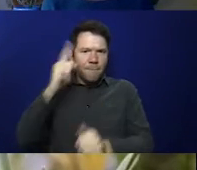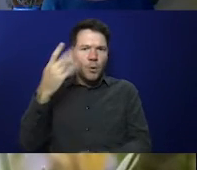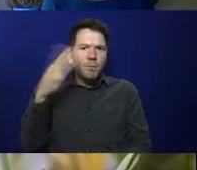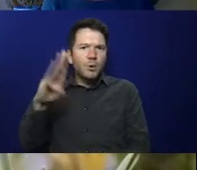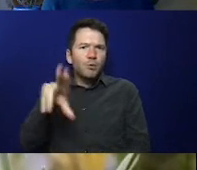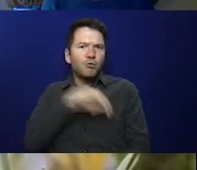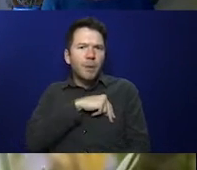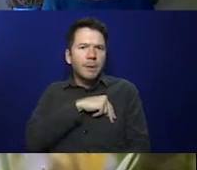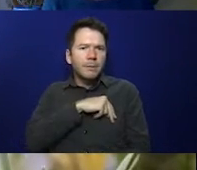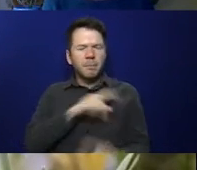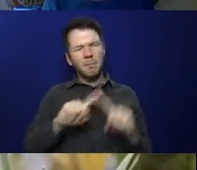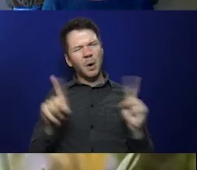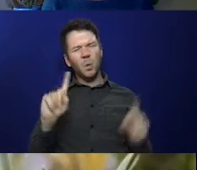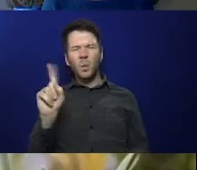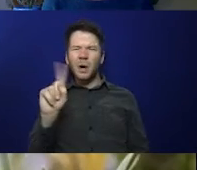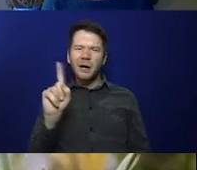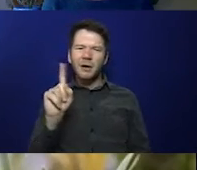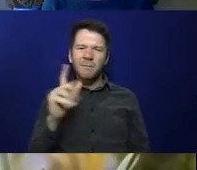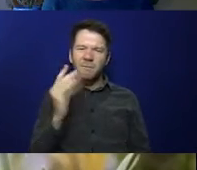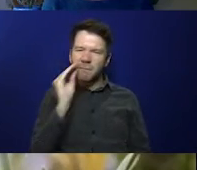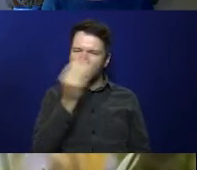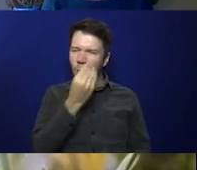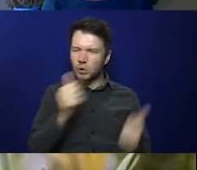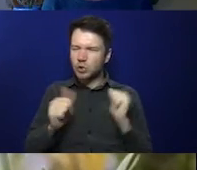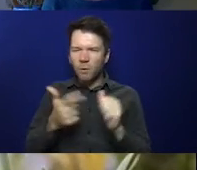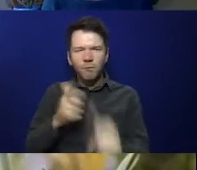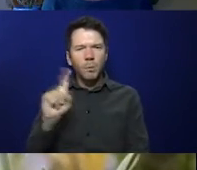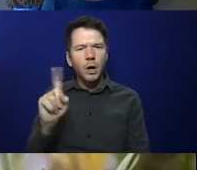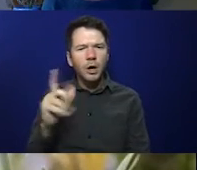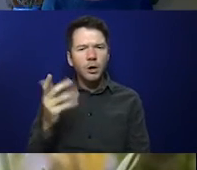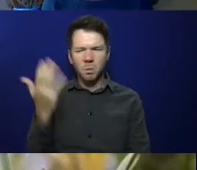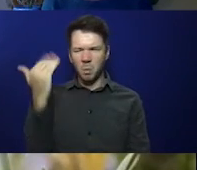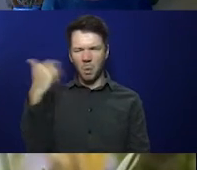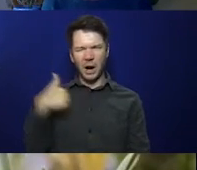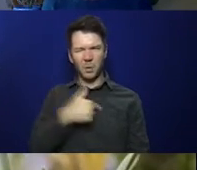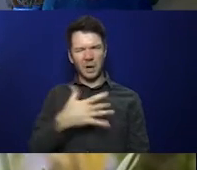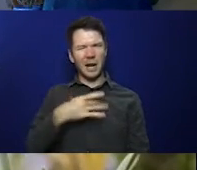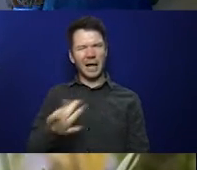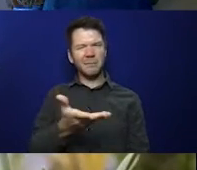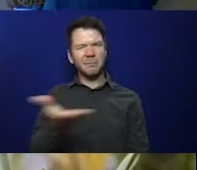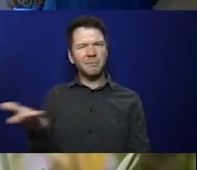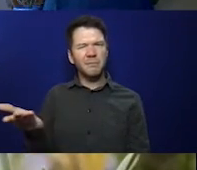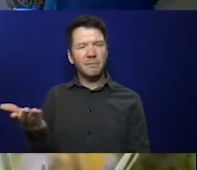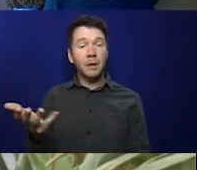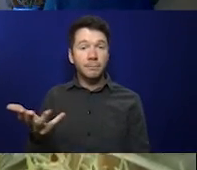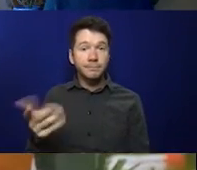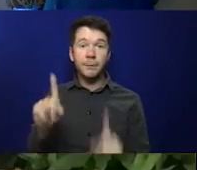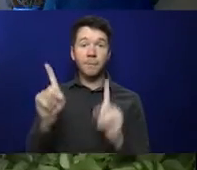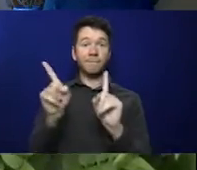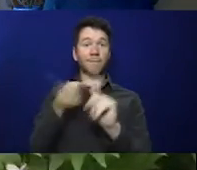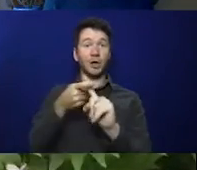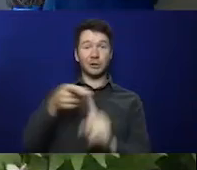But where did Flower Shows come from anyway, and why do we like them?